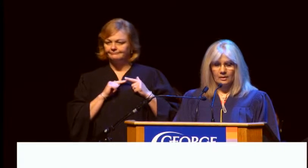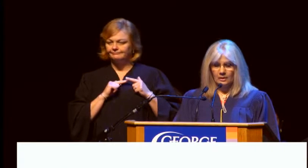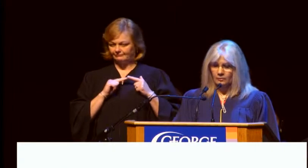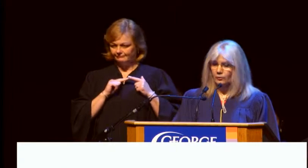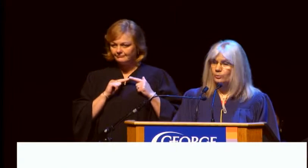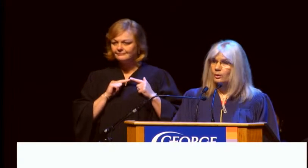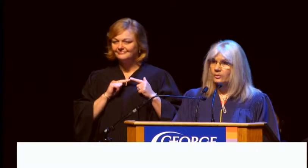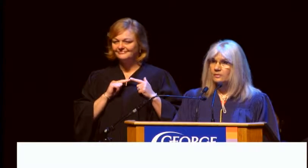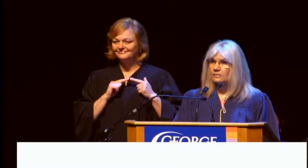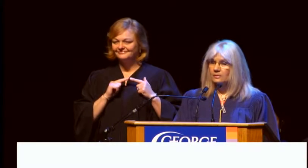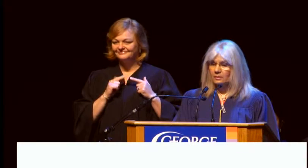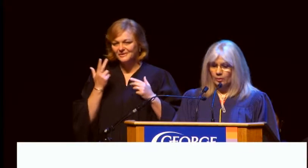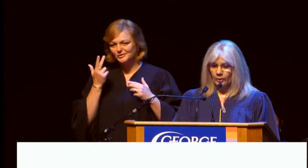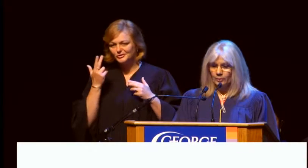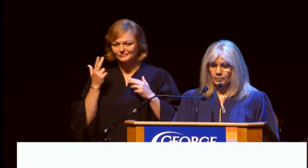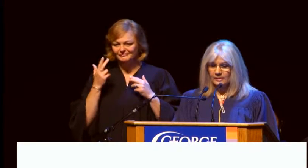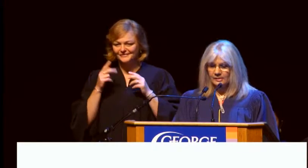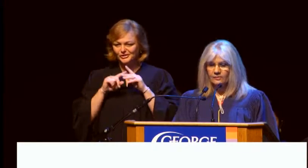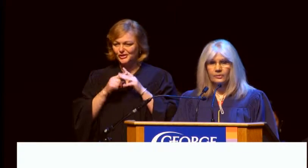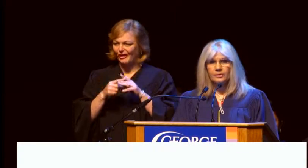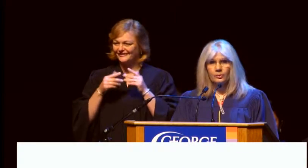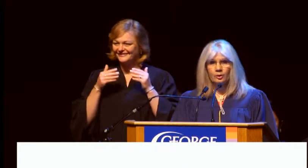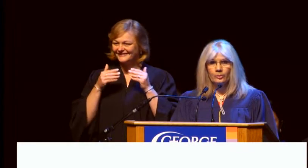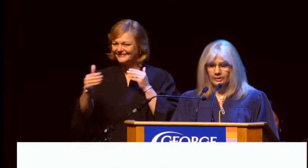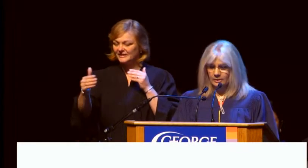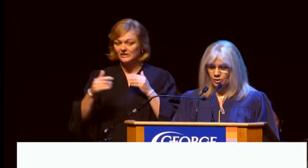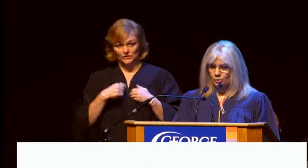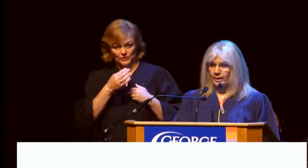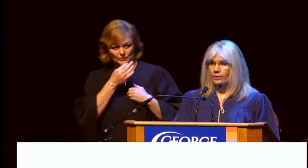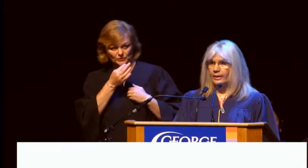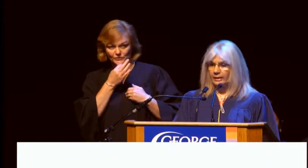IN A FEW MOMENTS, WE WILL RECEIVE A DIPLOMA INTO OUR HAND